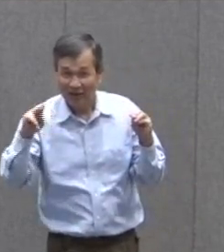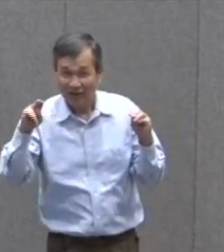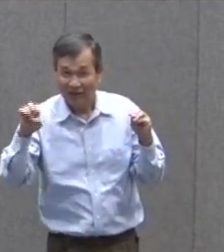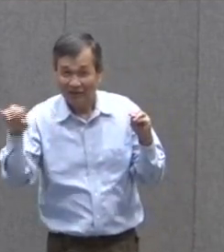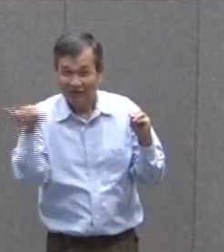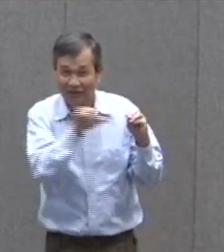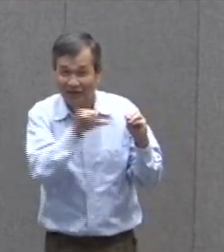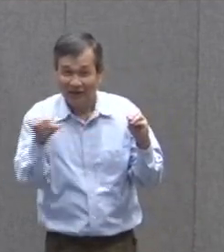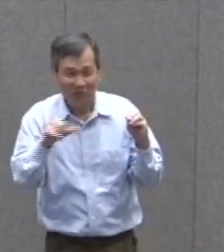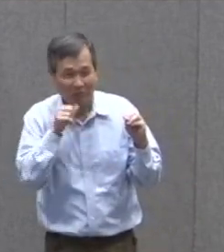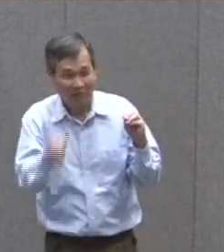It's not.